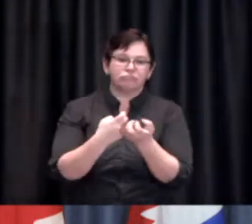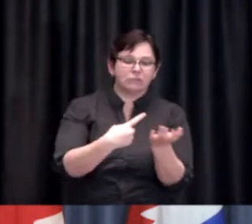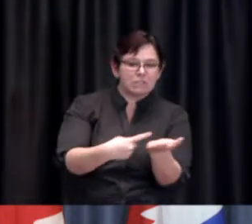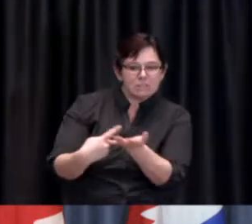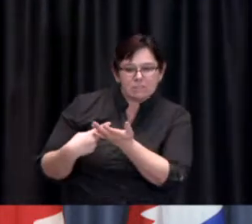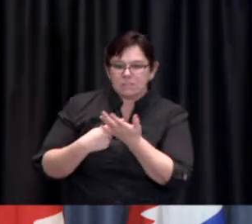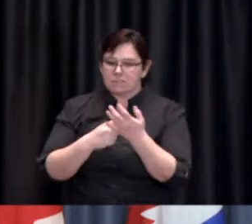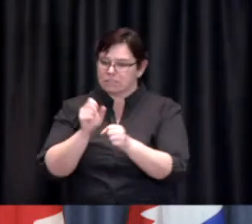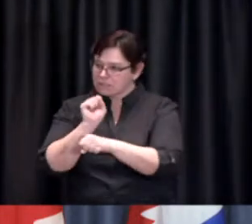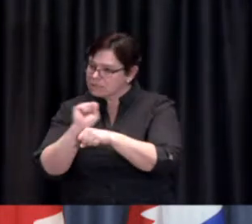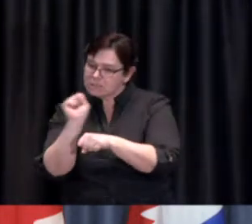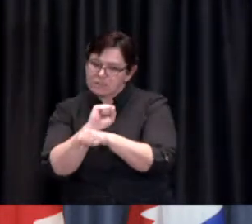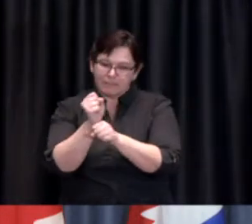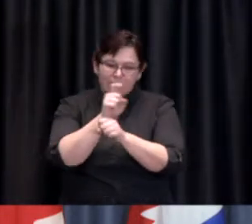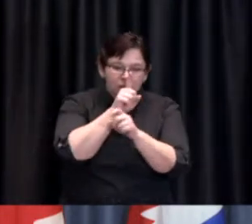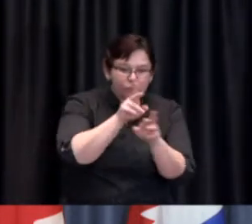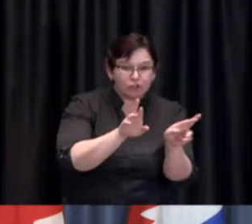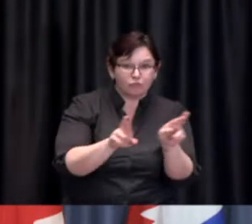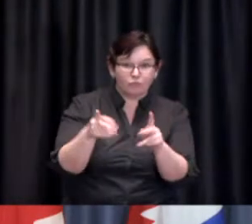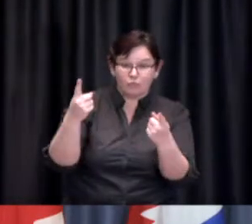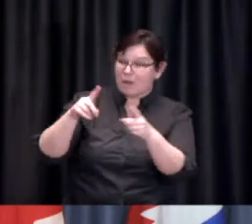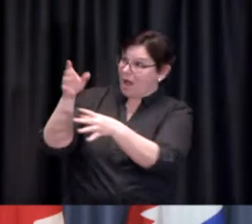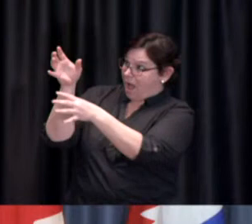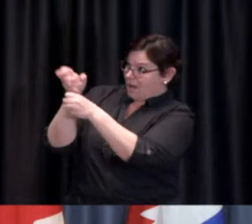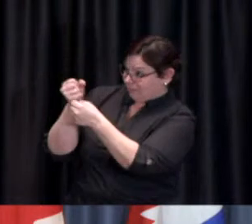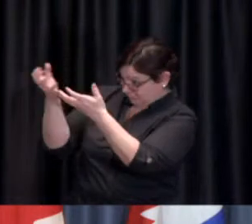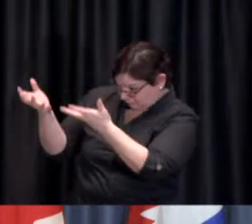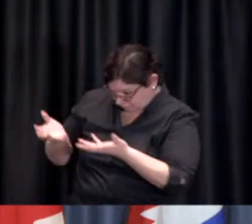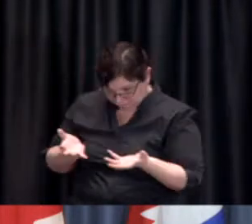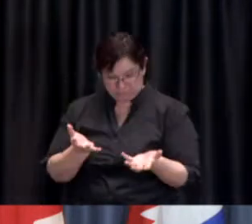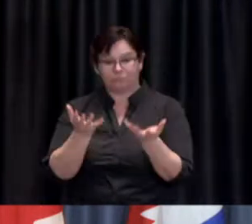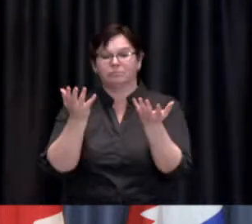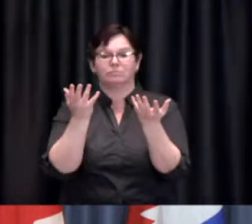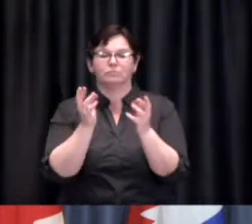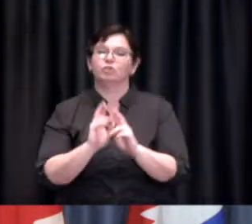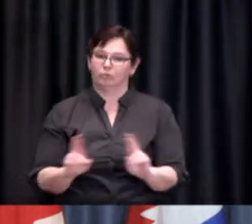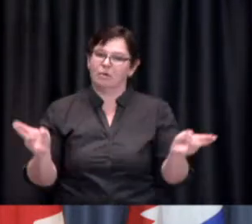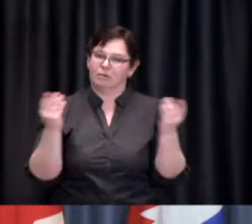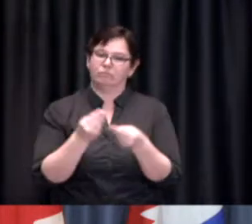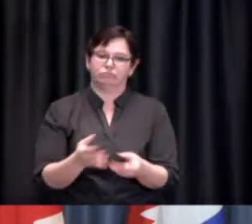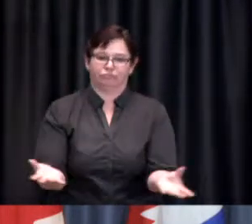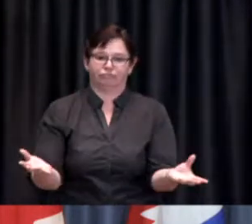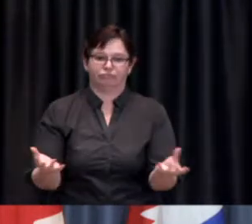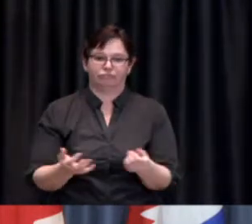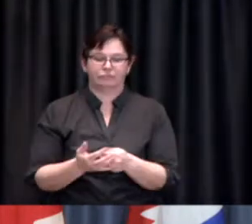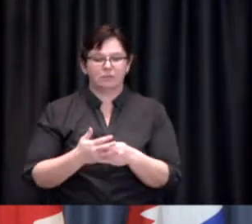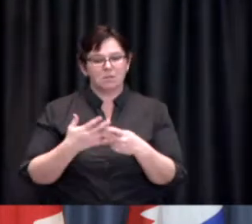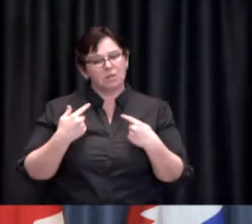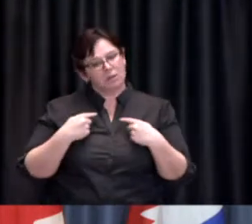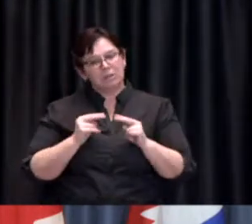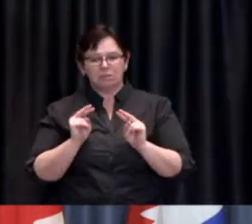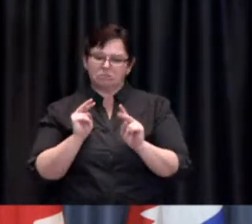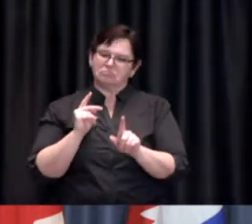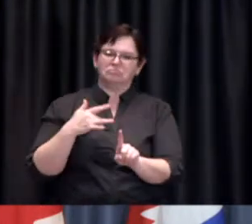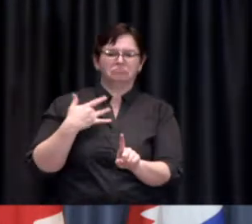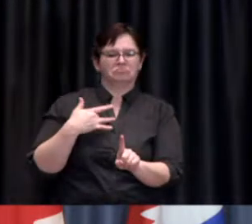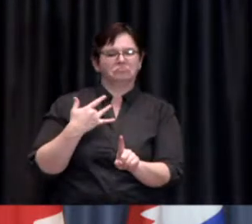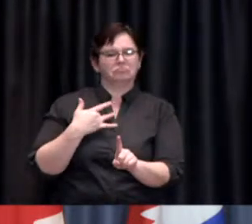are rolled out uh we anticipate to staff across the shelter system first as uh as the doctor